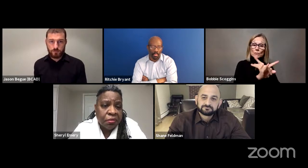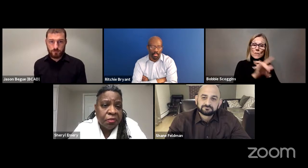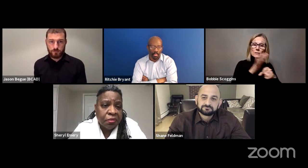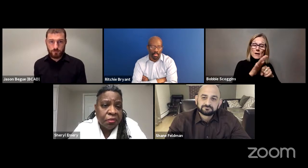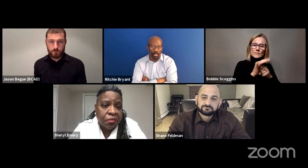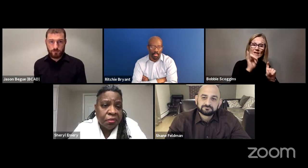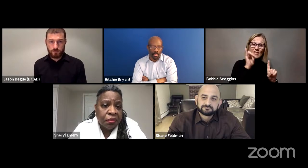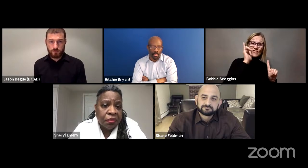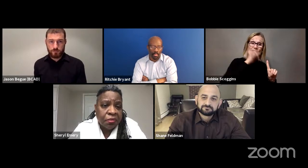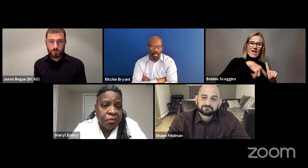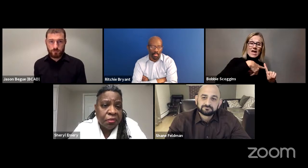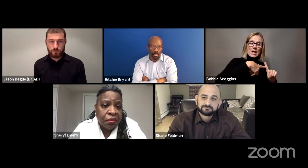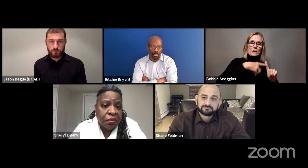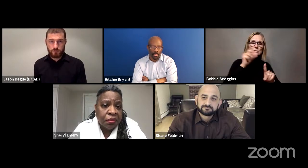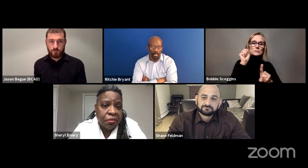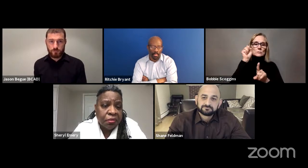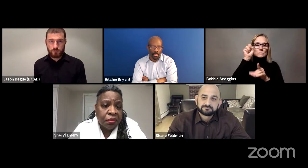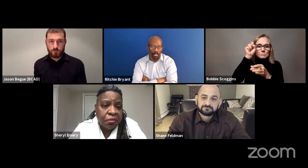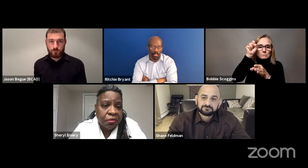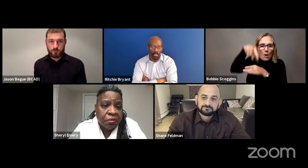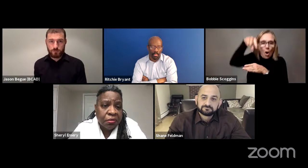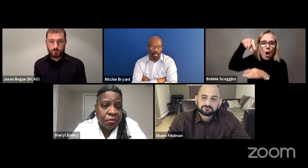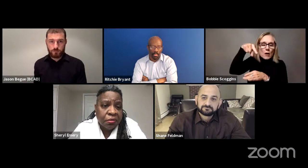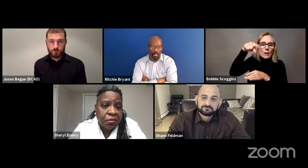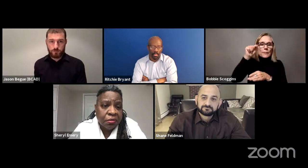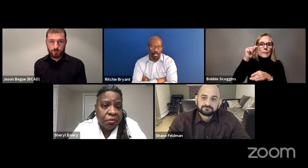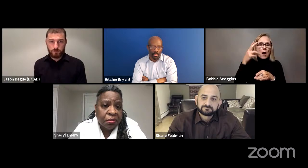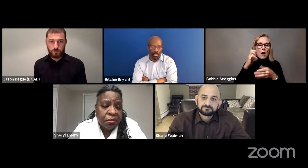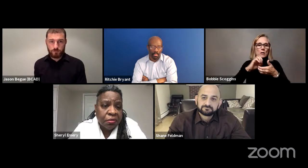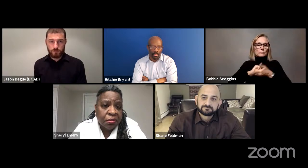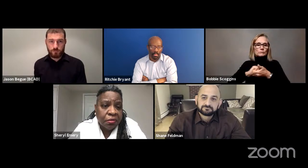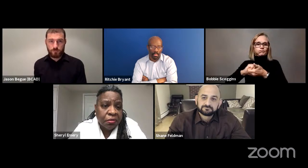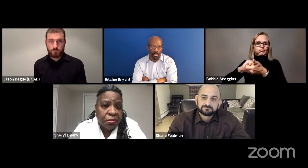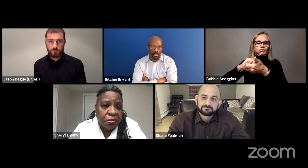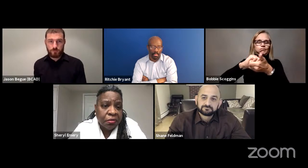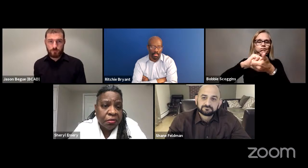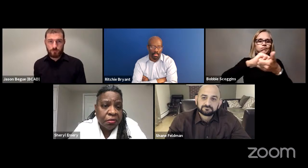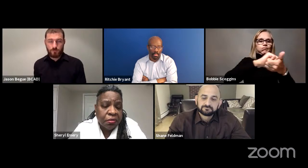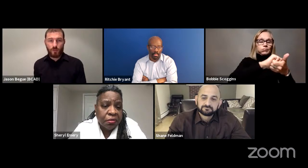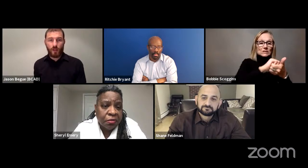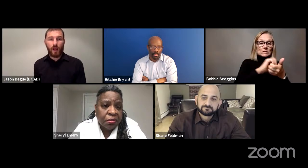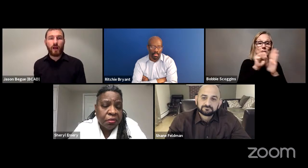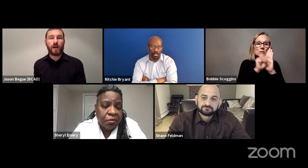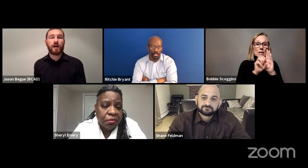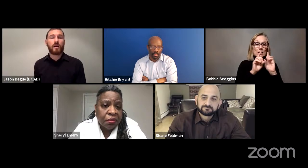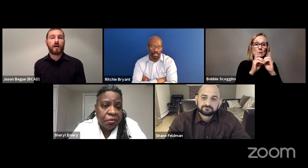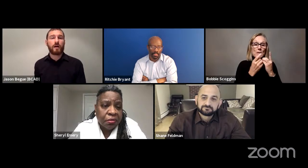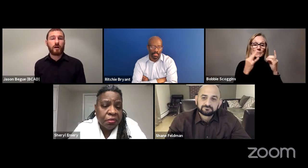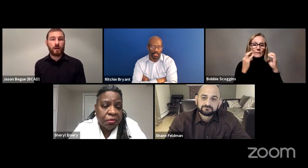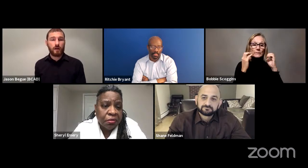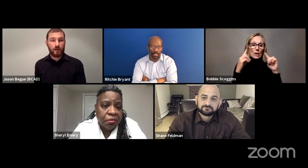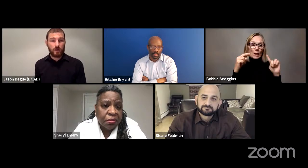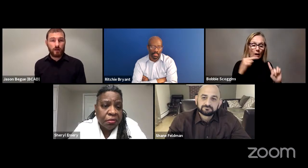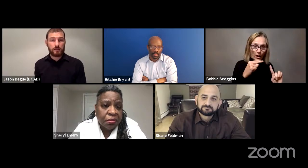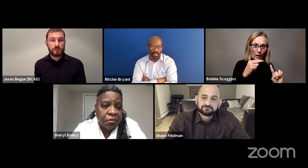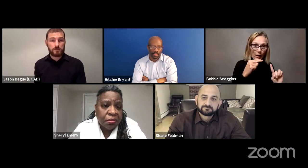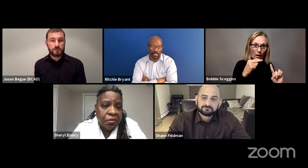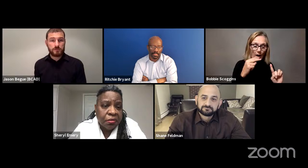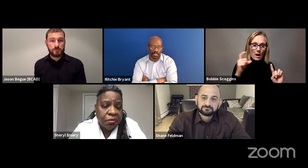at the infrastructure. But ironically enough, that's what sparked the cooperation between